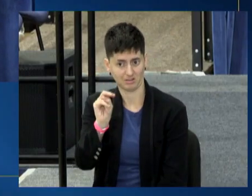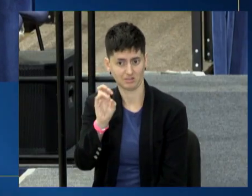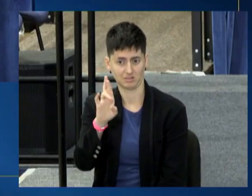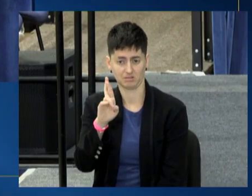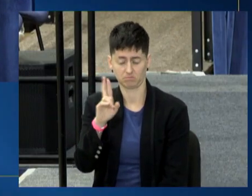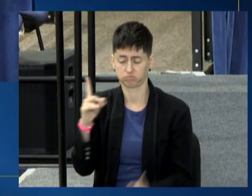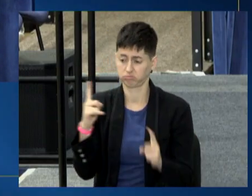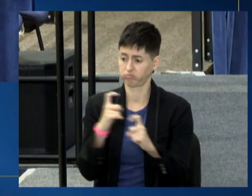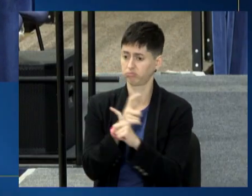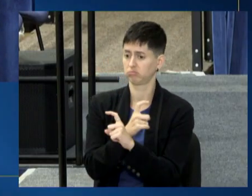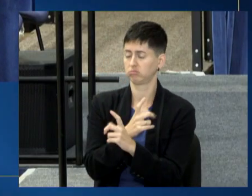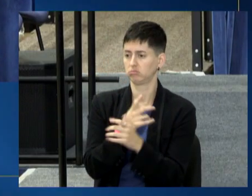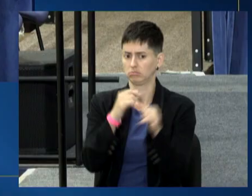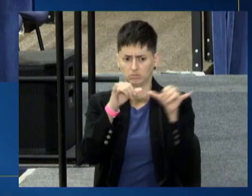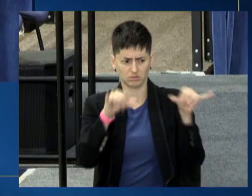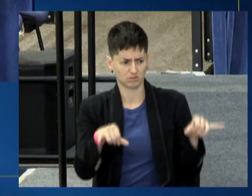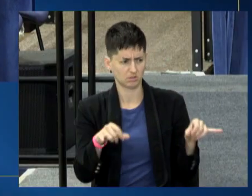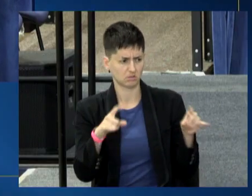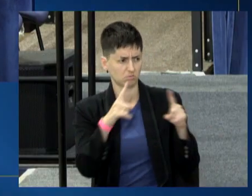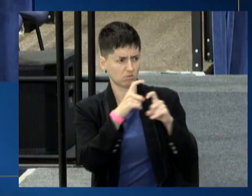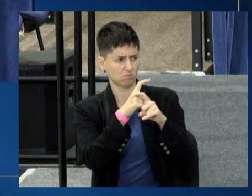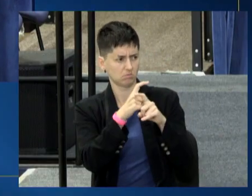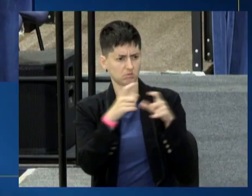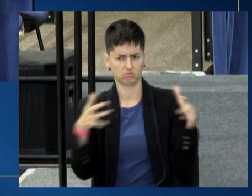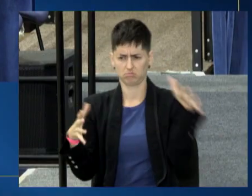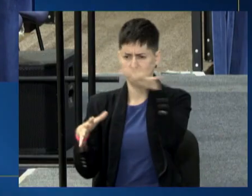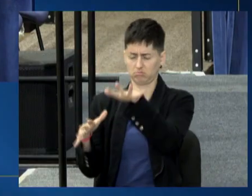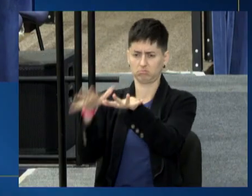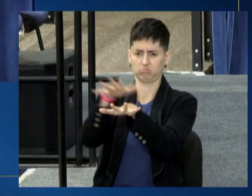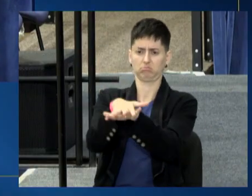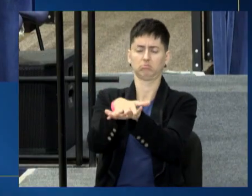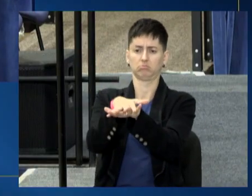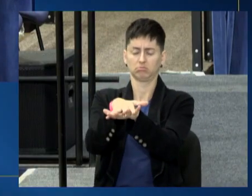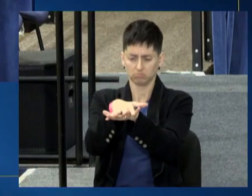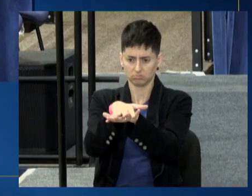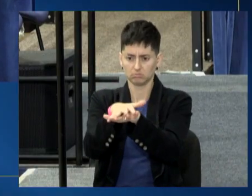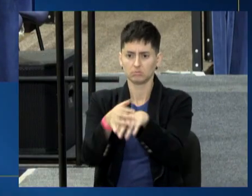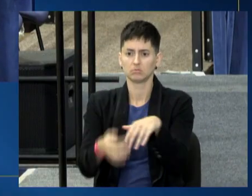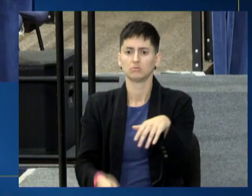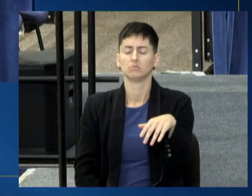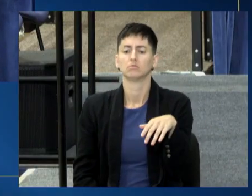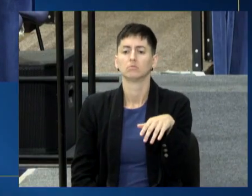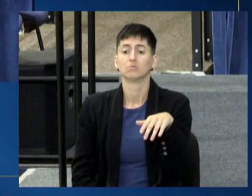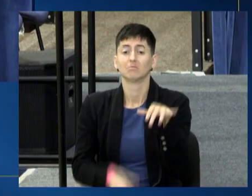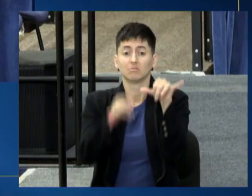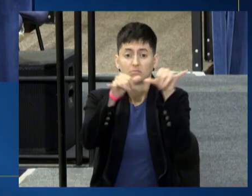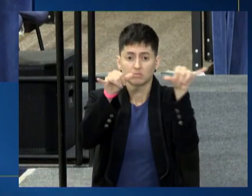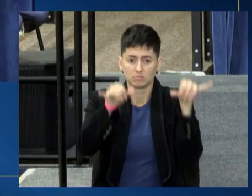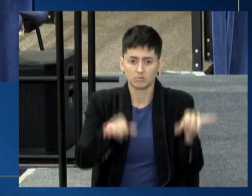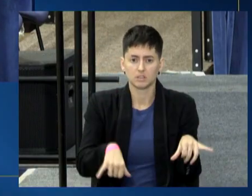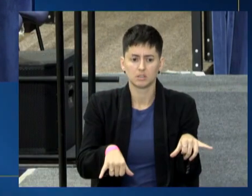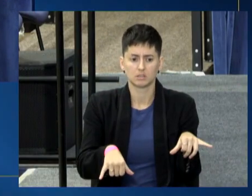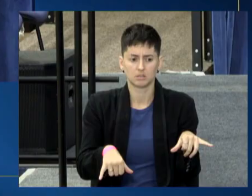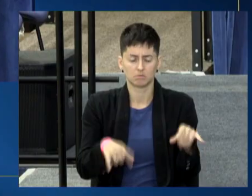complex systems are what is puzzling and what is creating a lot of barriers,